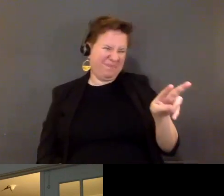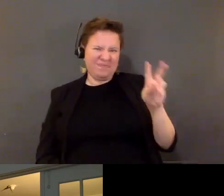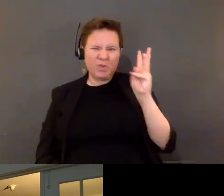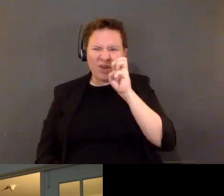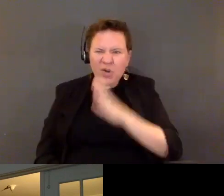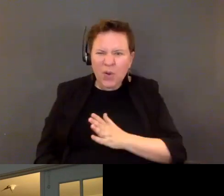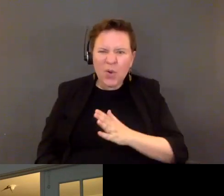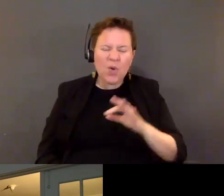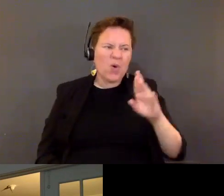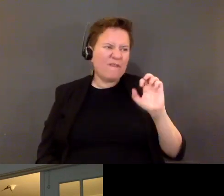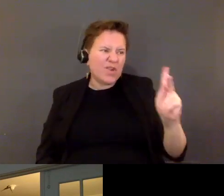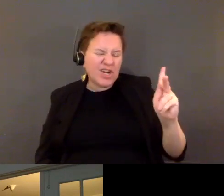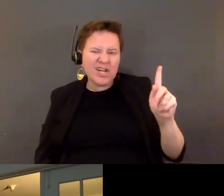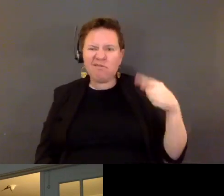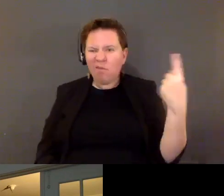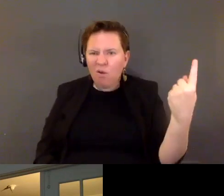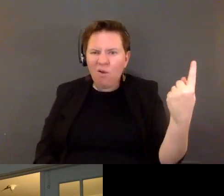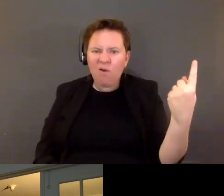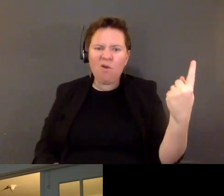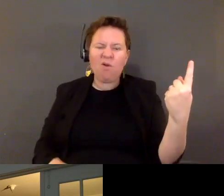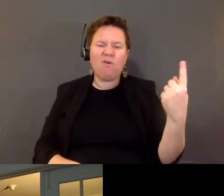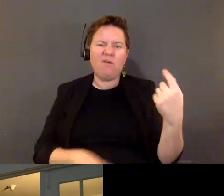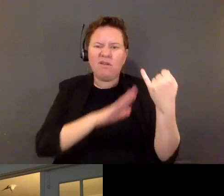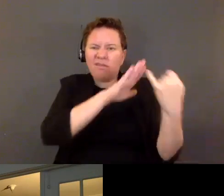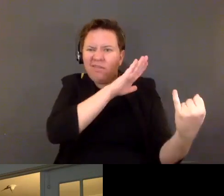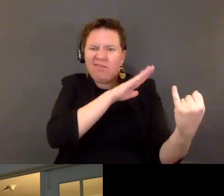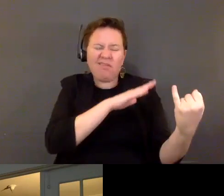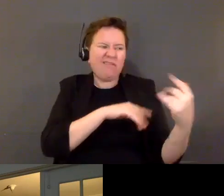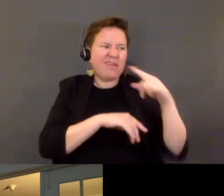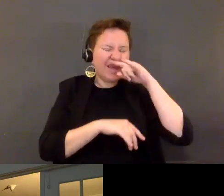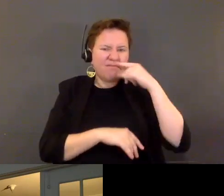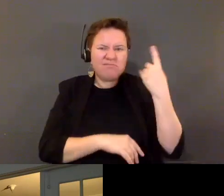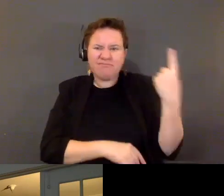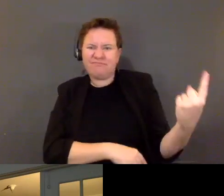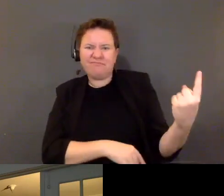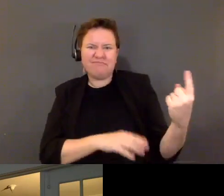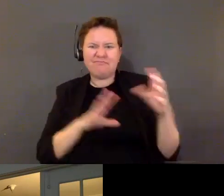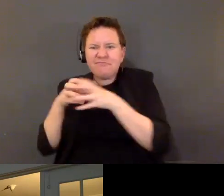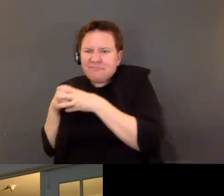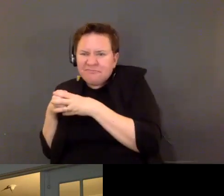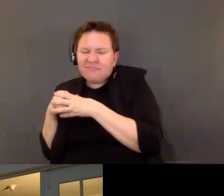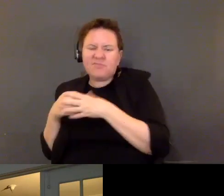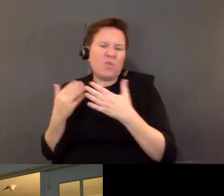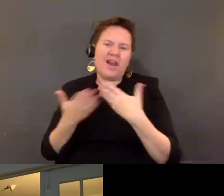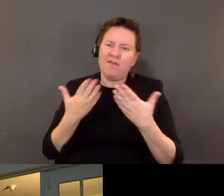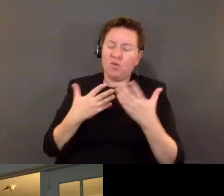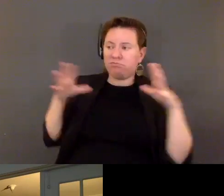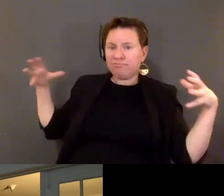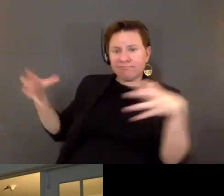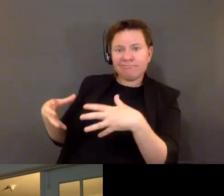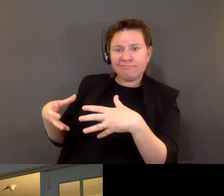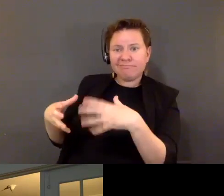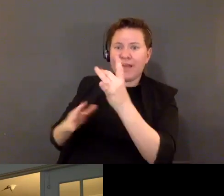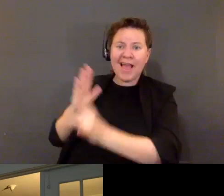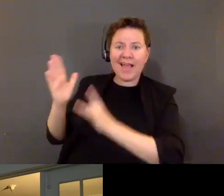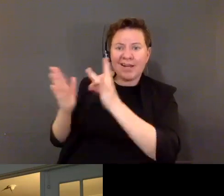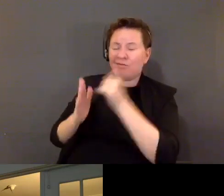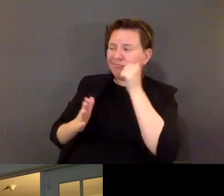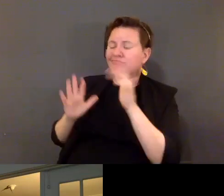pariah kid left out whatever um we had a place where eight hours a day we were children having